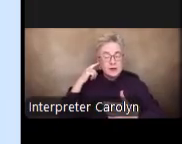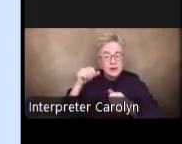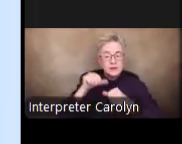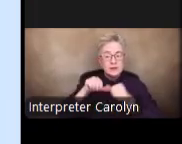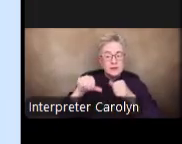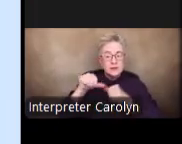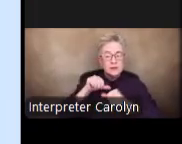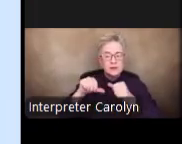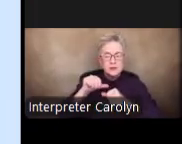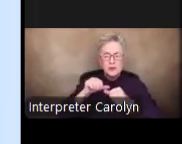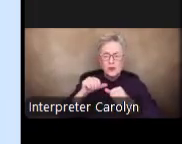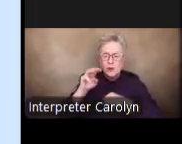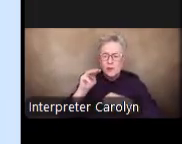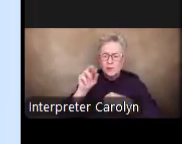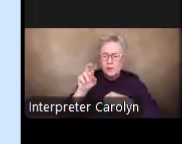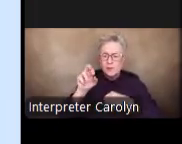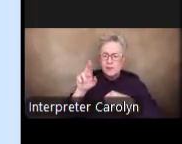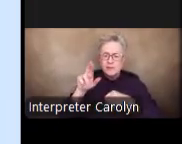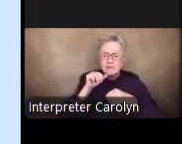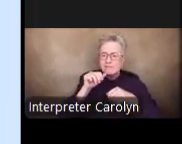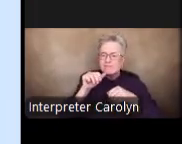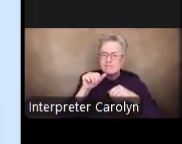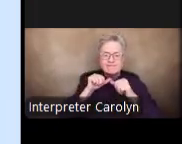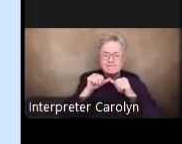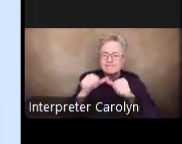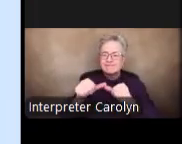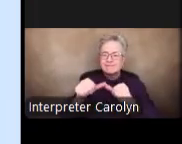or motor foundations are unstable, the walls and the roof